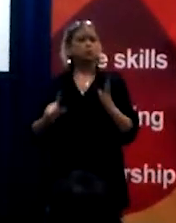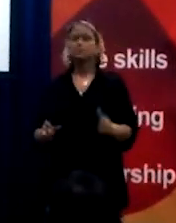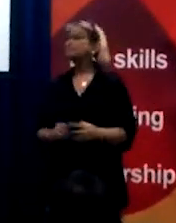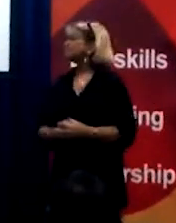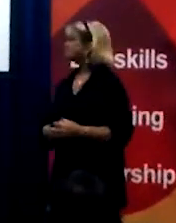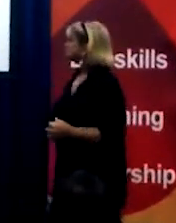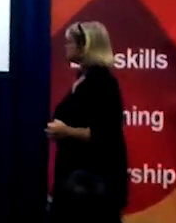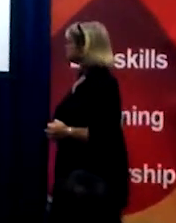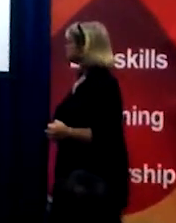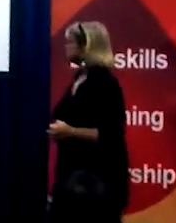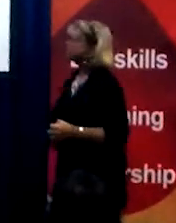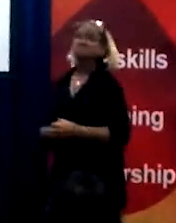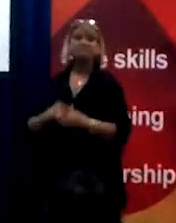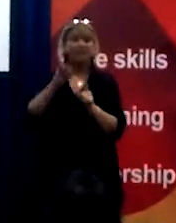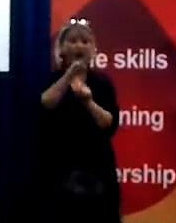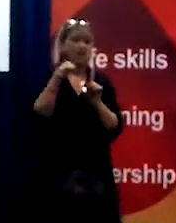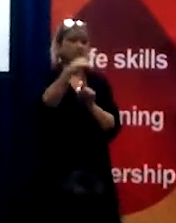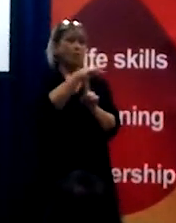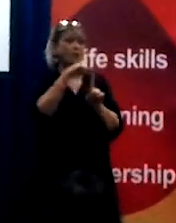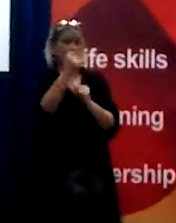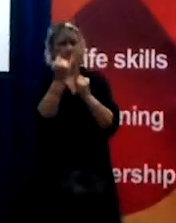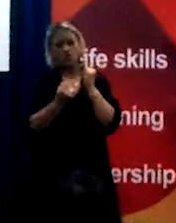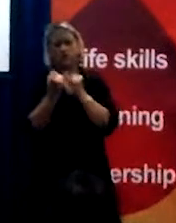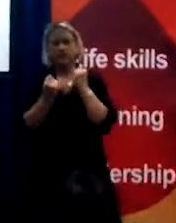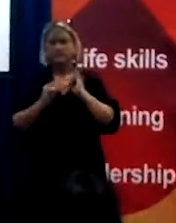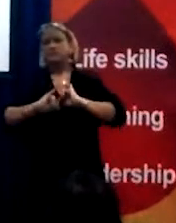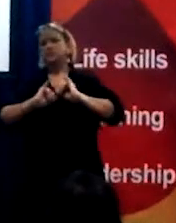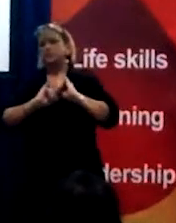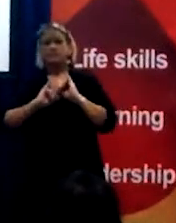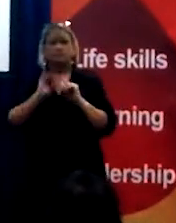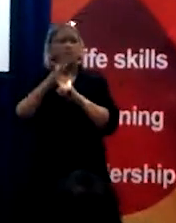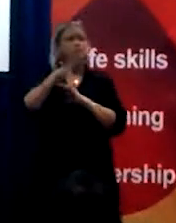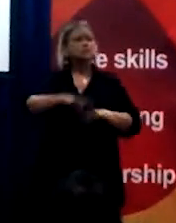Isolation is a huge problem for kids, and the psychologists will say the first thing